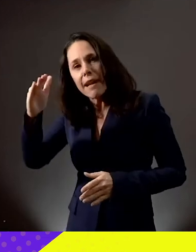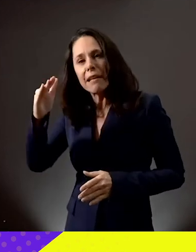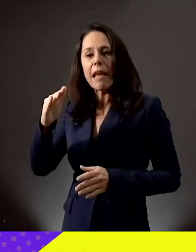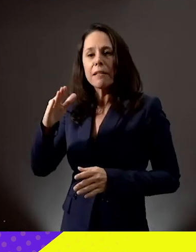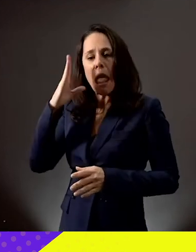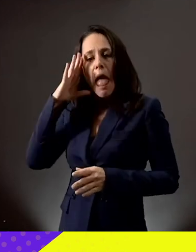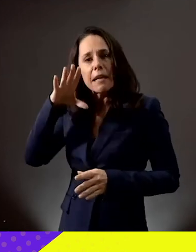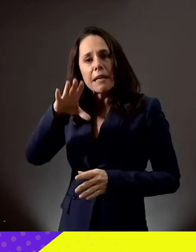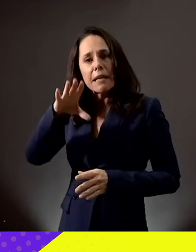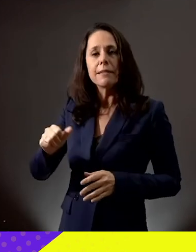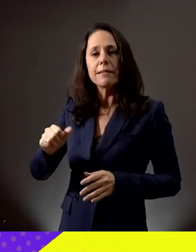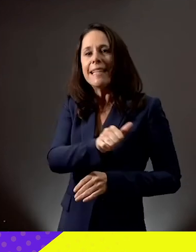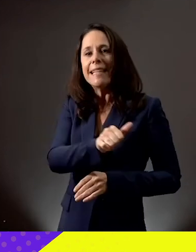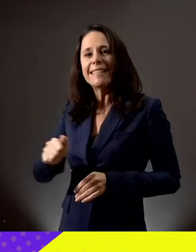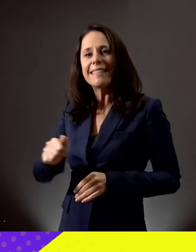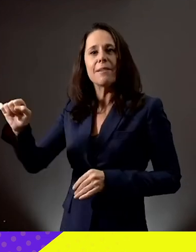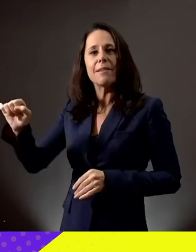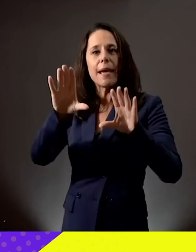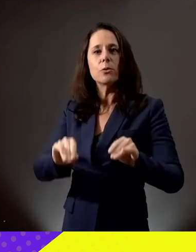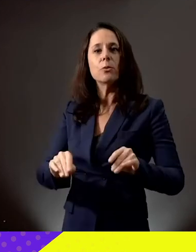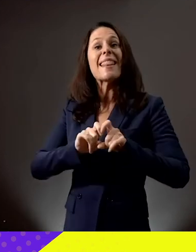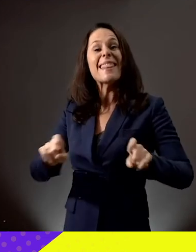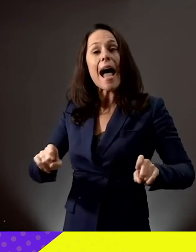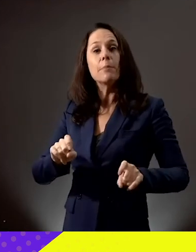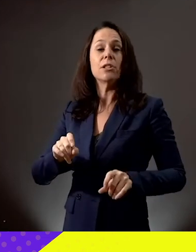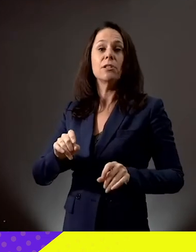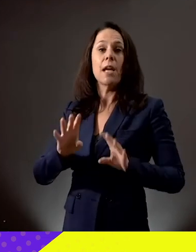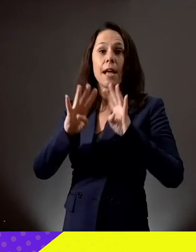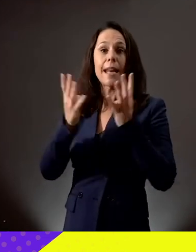So I hereby congratulate the winners on behalf of the advisory council.